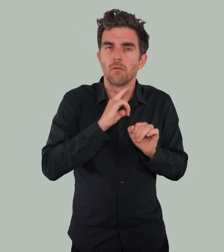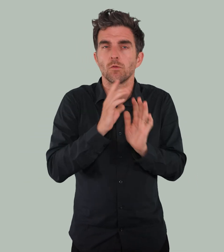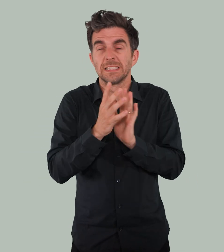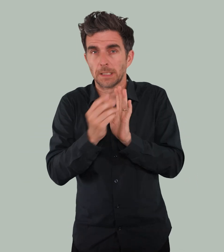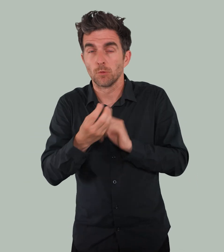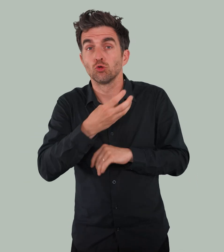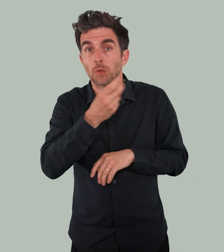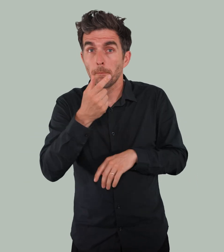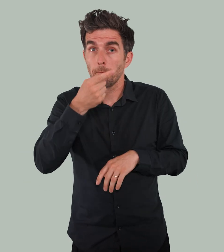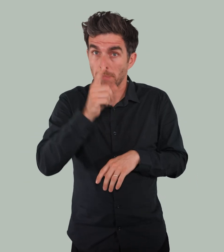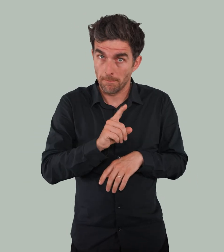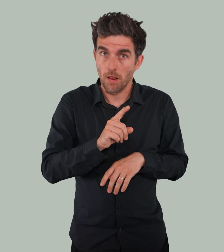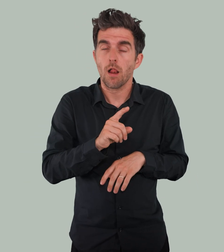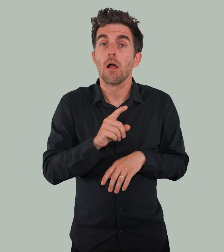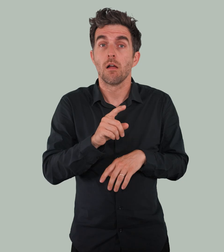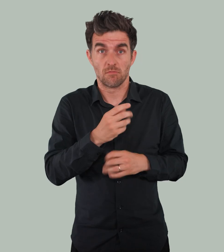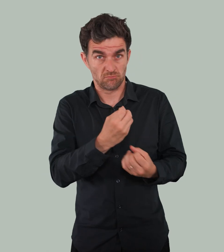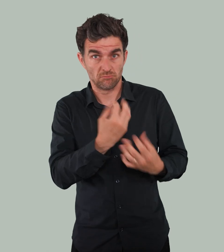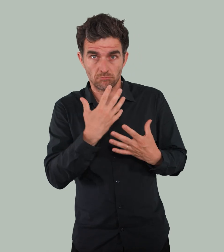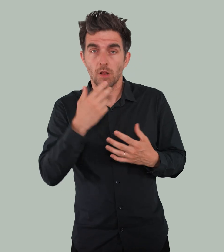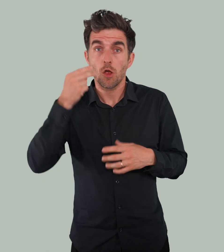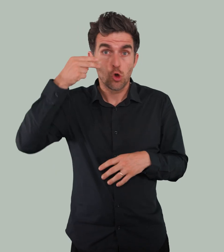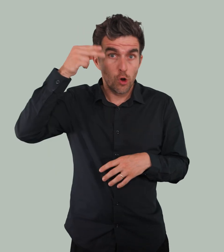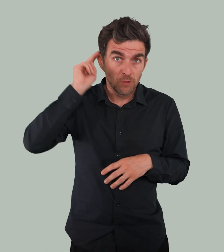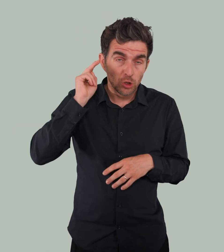For example, some responses from people with neurodivergence